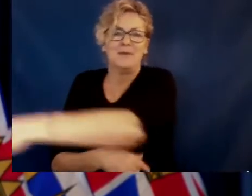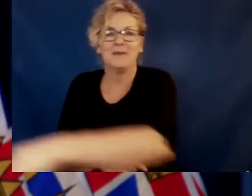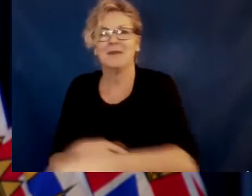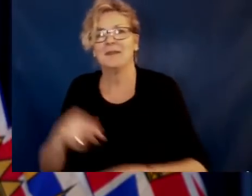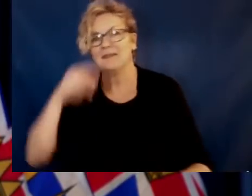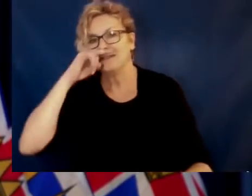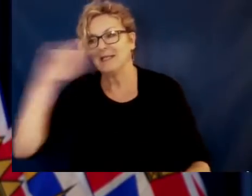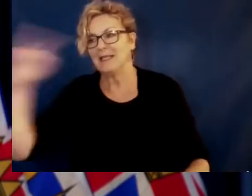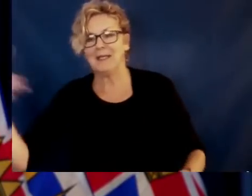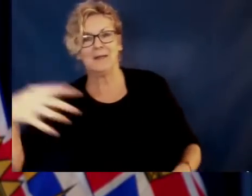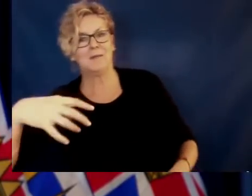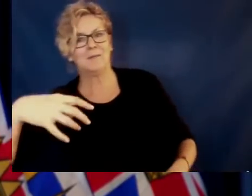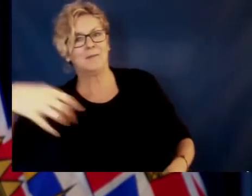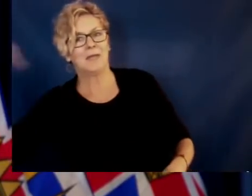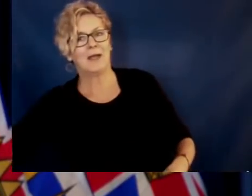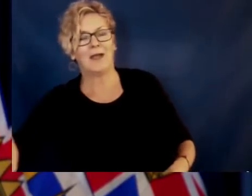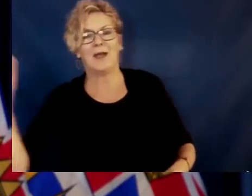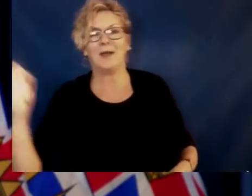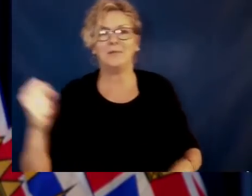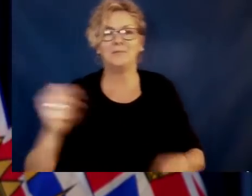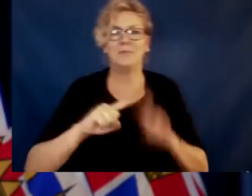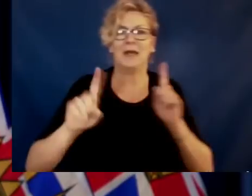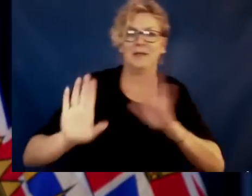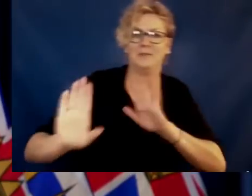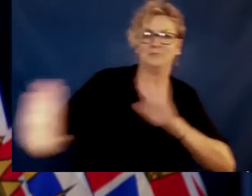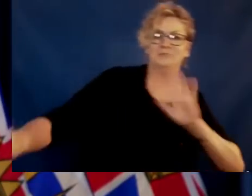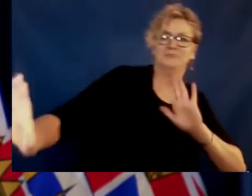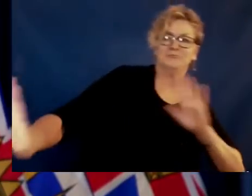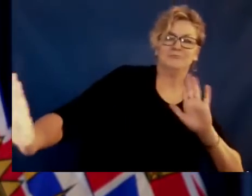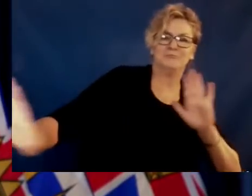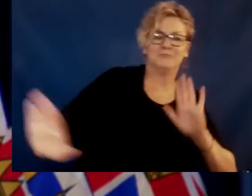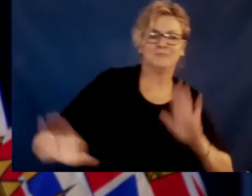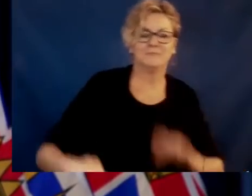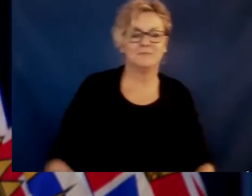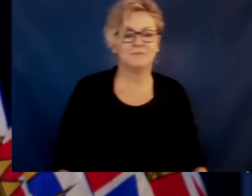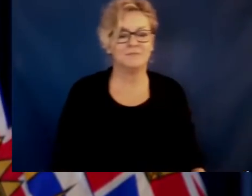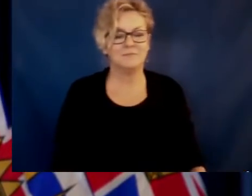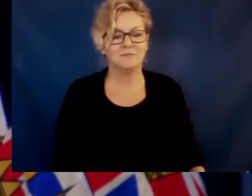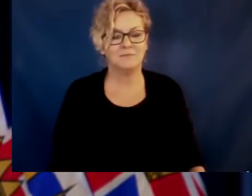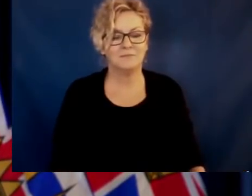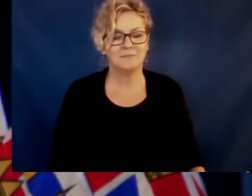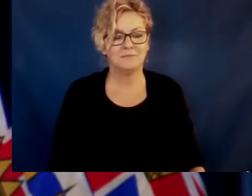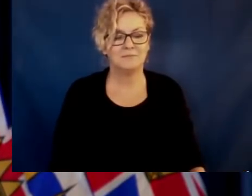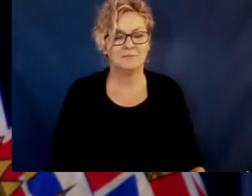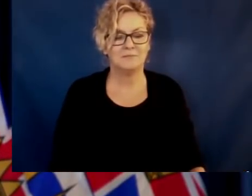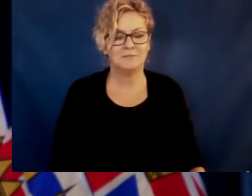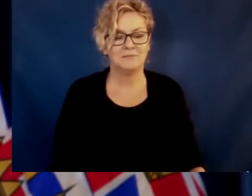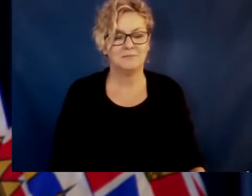make it safe and keep it outside and keep it small. Shannon, do you have a follow-up? Ontario's provincial health